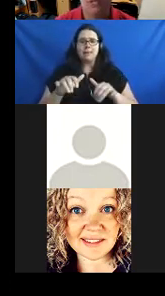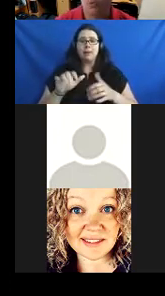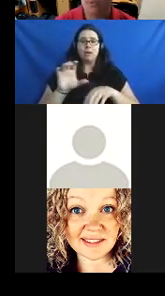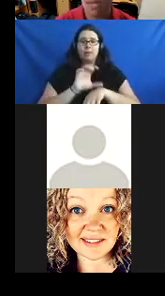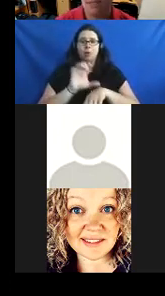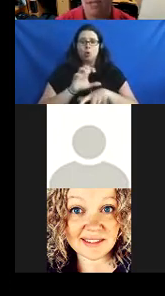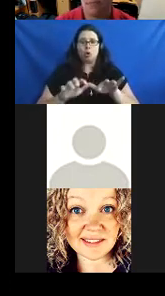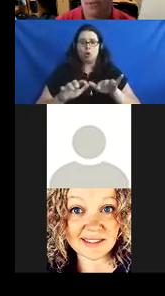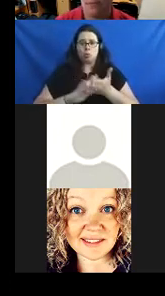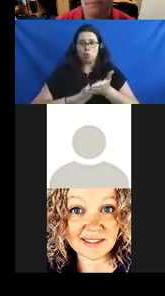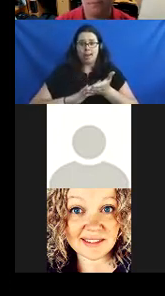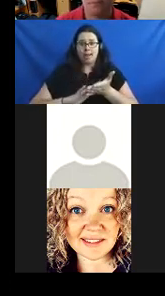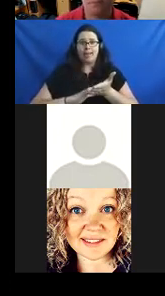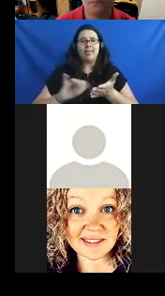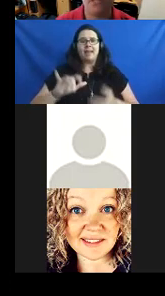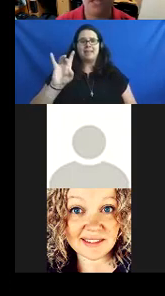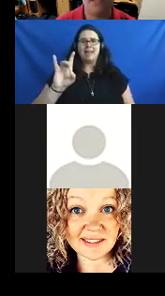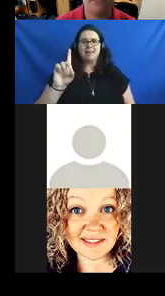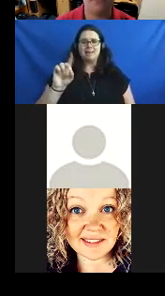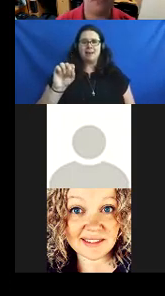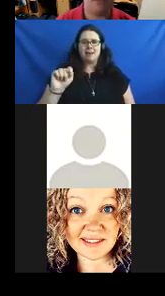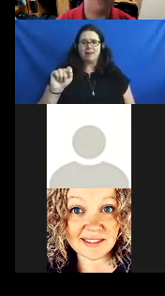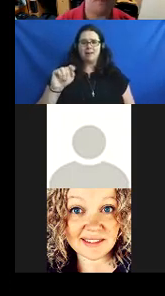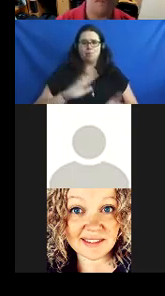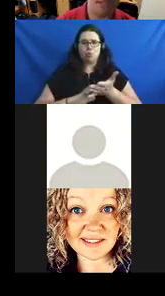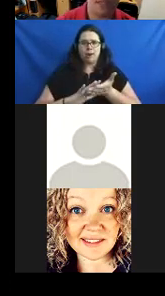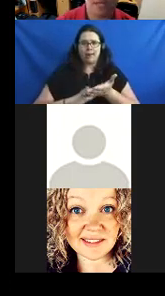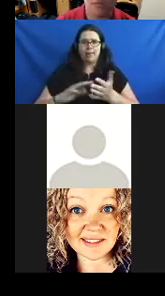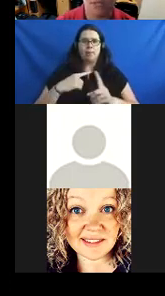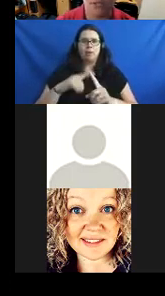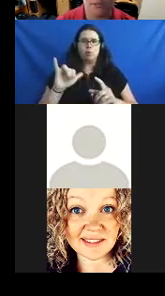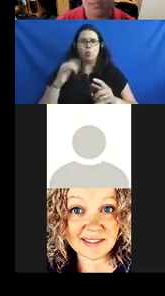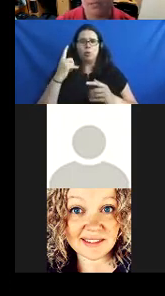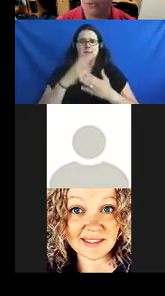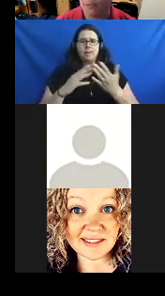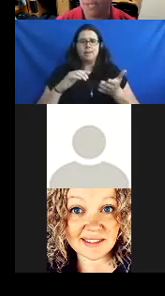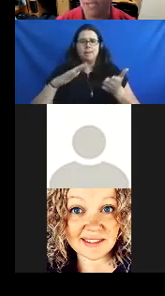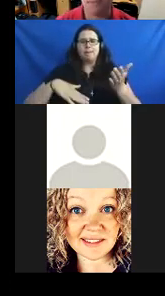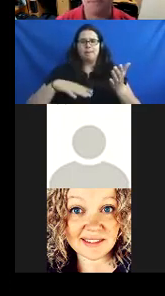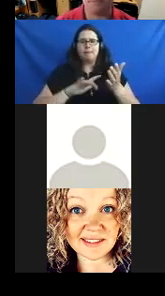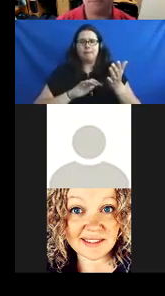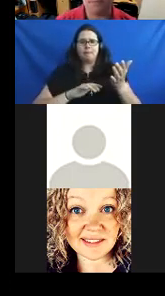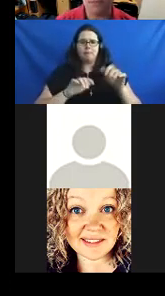BE 8-DOT BRAILLE. AND THEN THERE IS SOME BUTTONS ON THE BOTTOM WHICH ARE CONSIDERED THUMB KEYS.